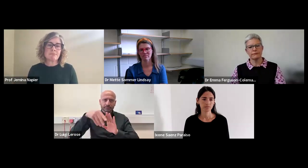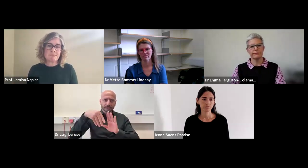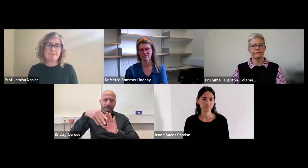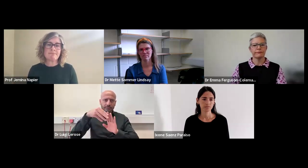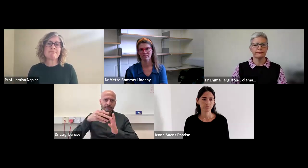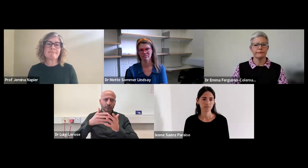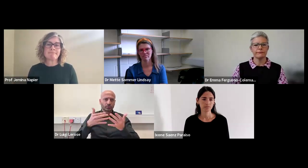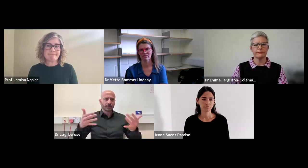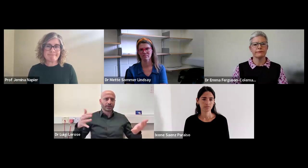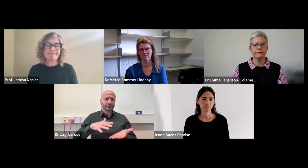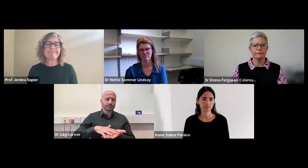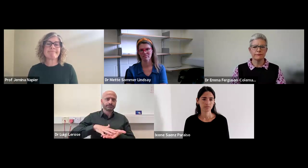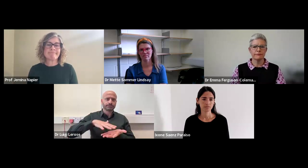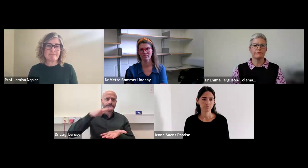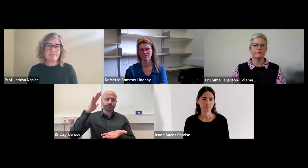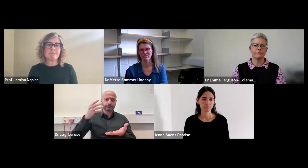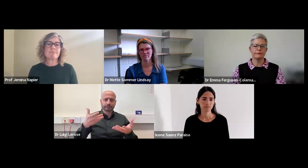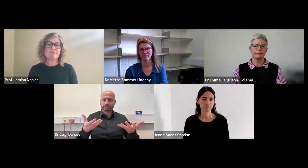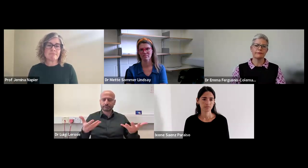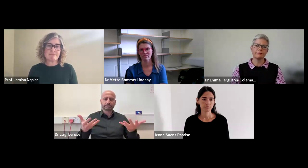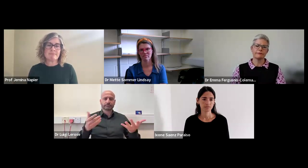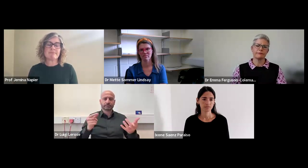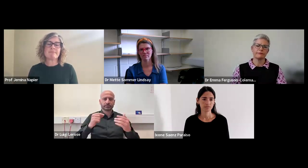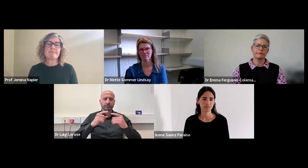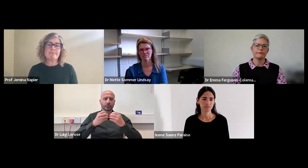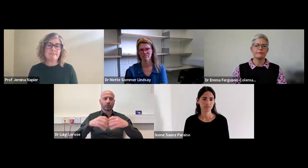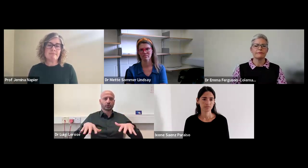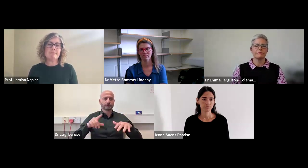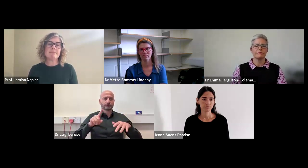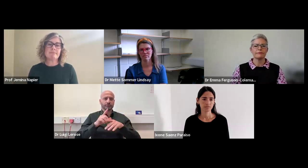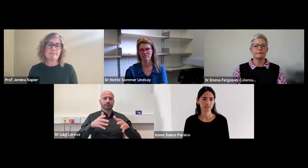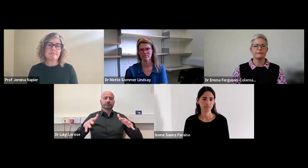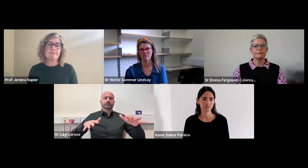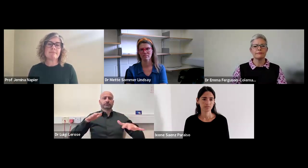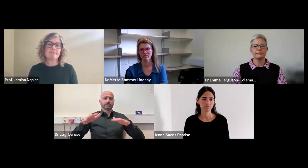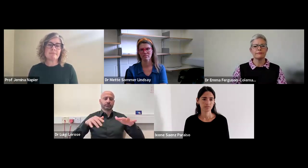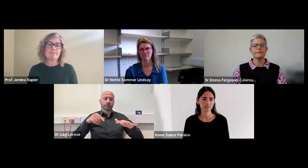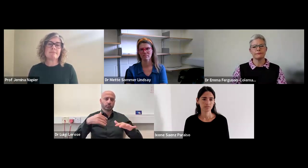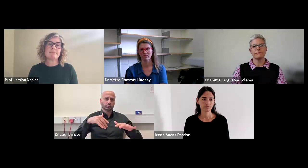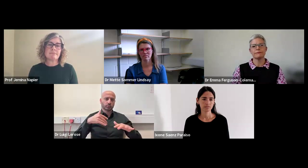mean it's incredible! the amount of duplication and the complexity- it's easy to become lost